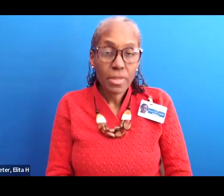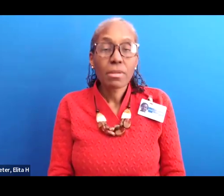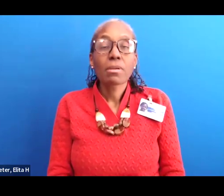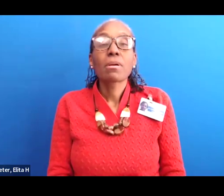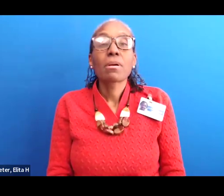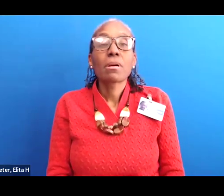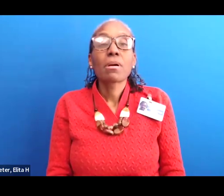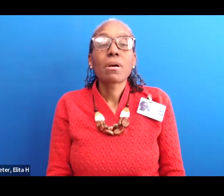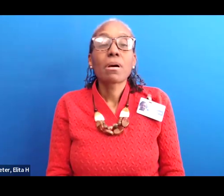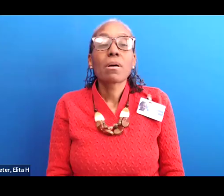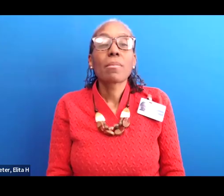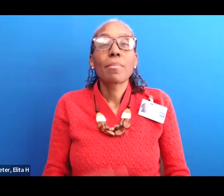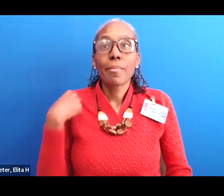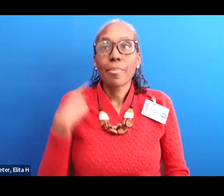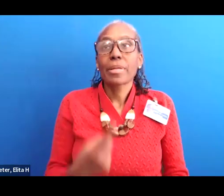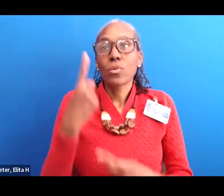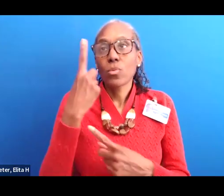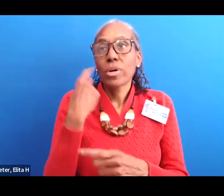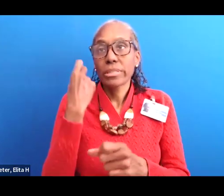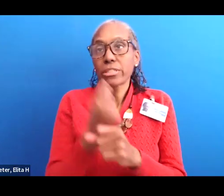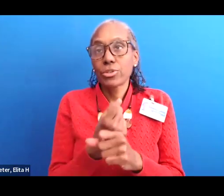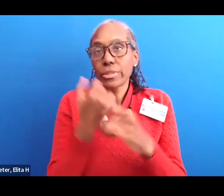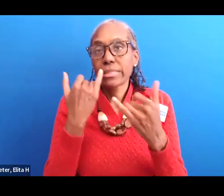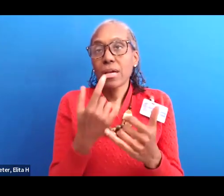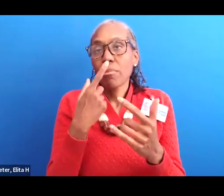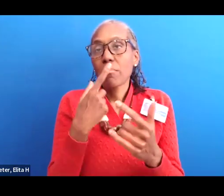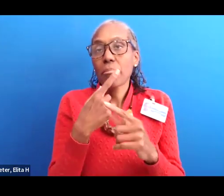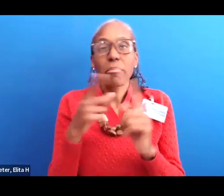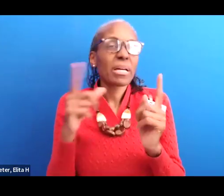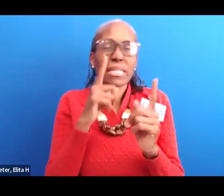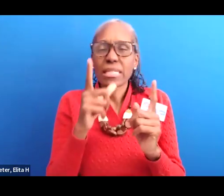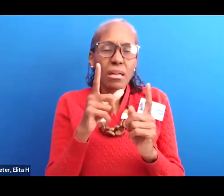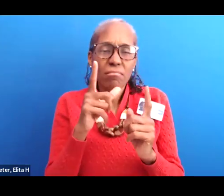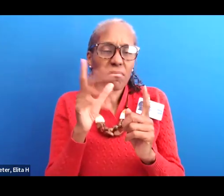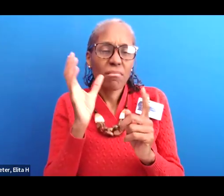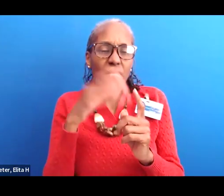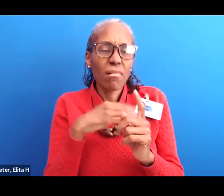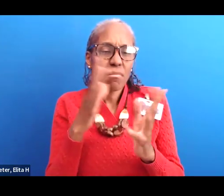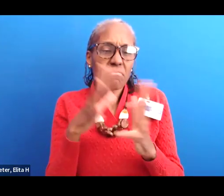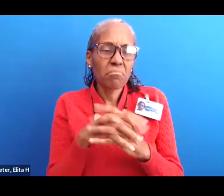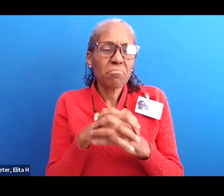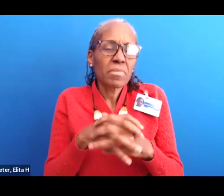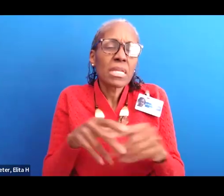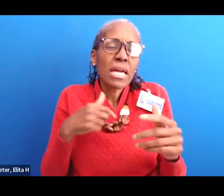It's been a year now. That's a long time, but that's not unusual either, so I really have